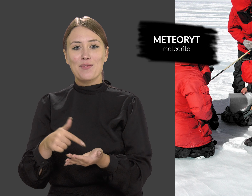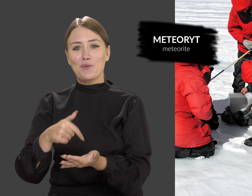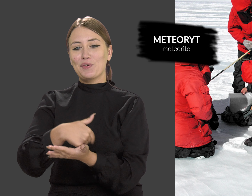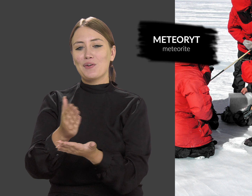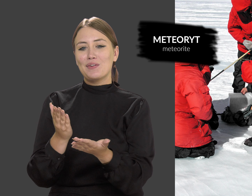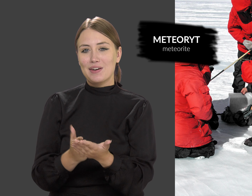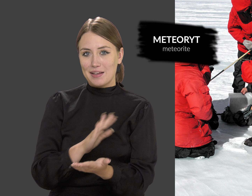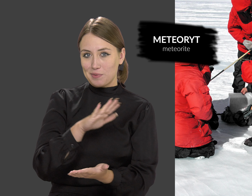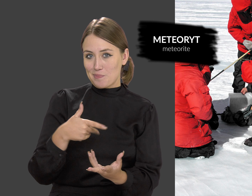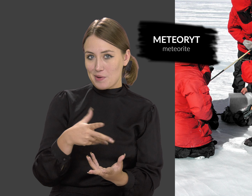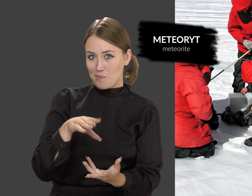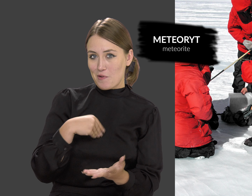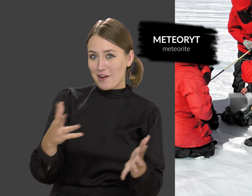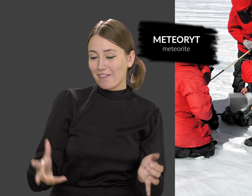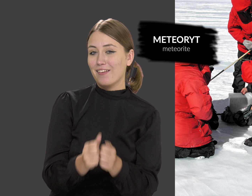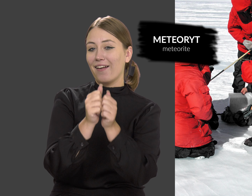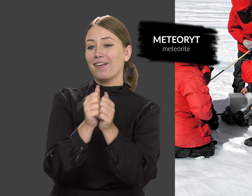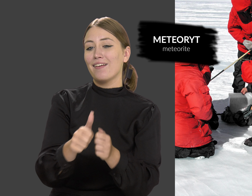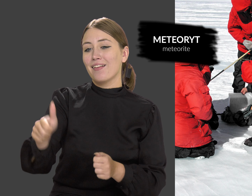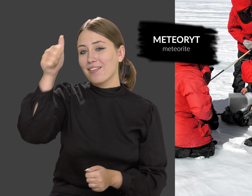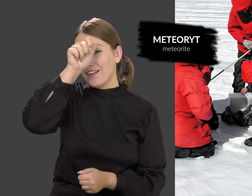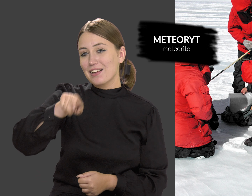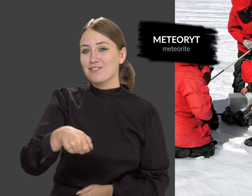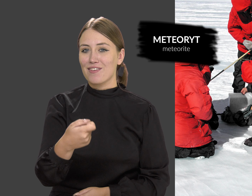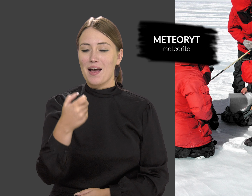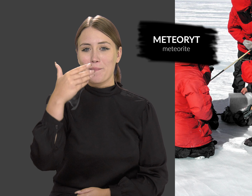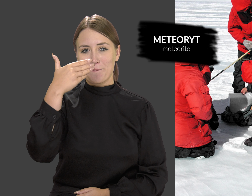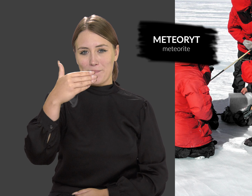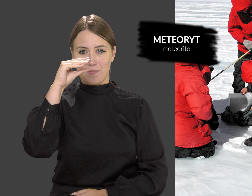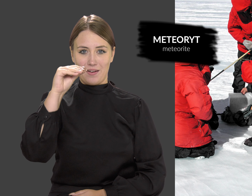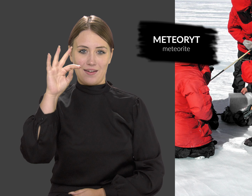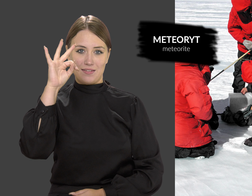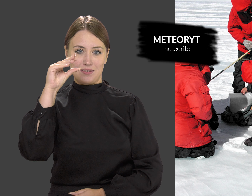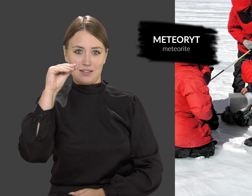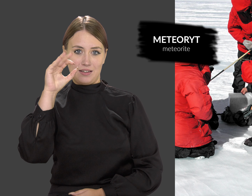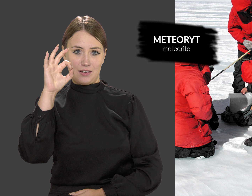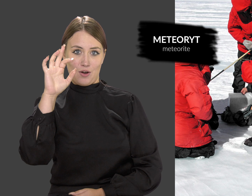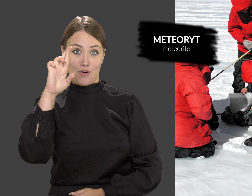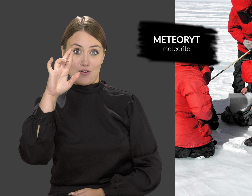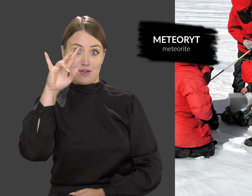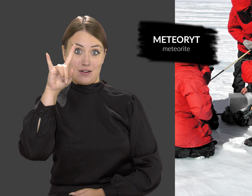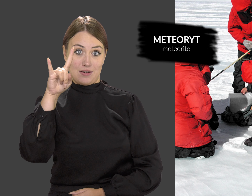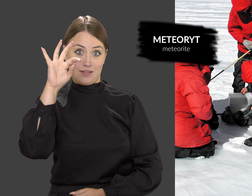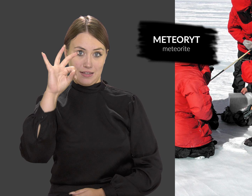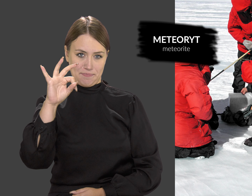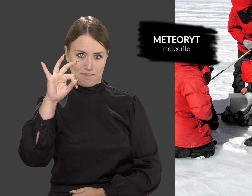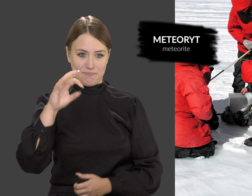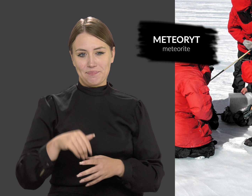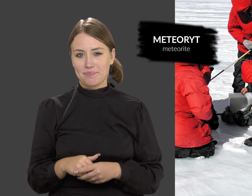we call that fragment that can be found a meteorite.